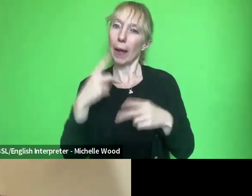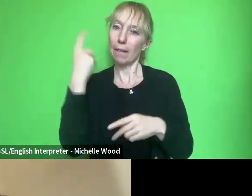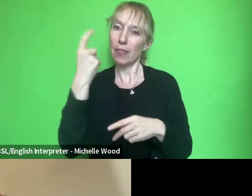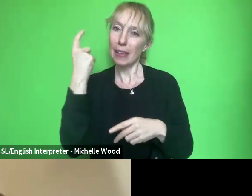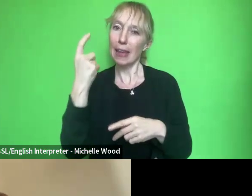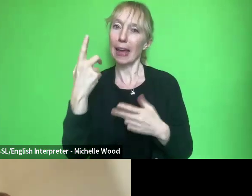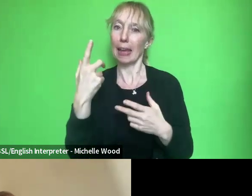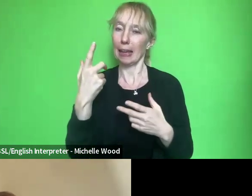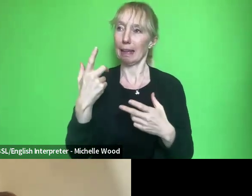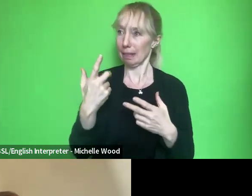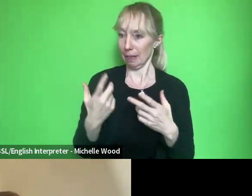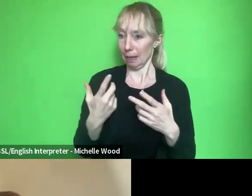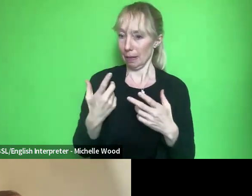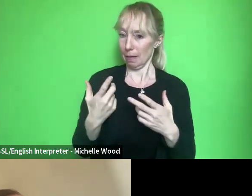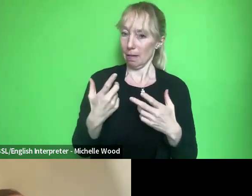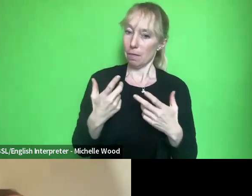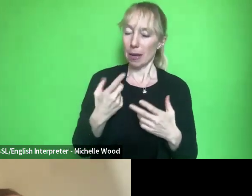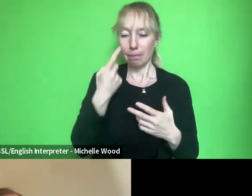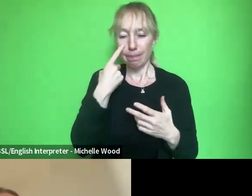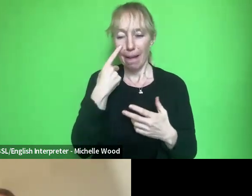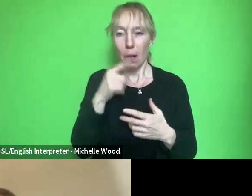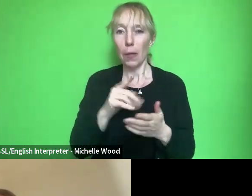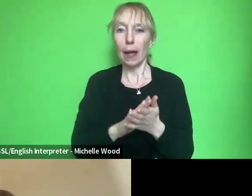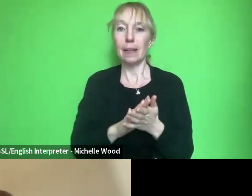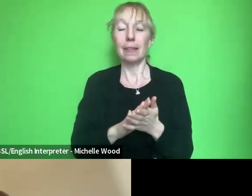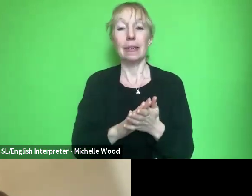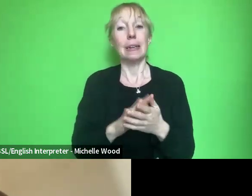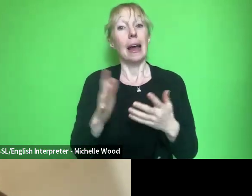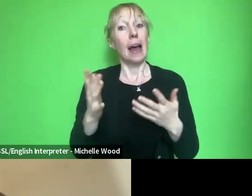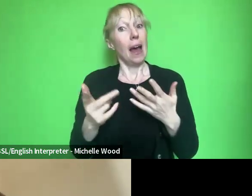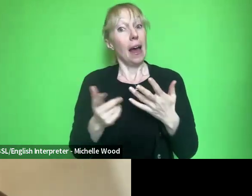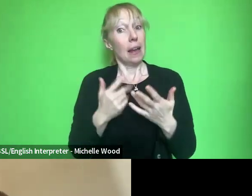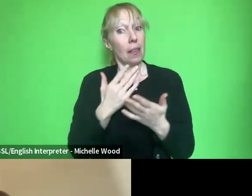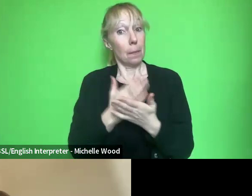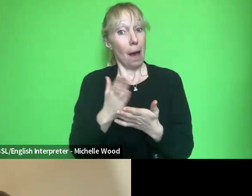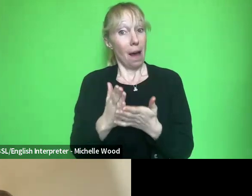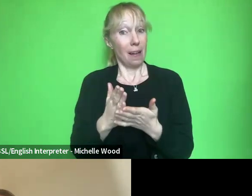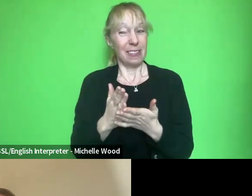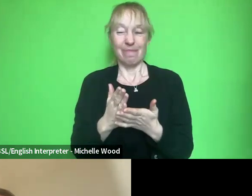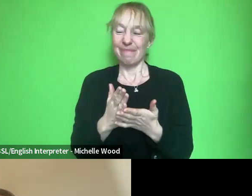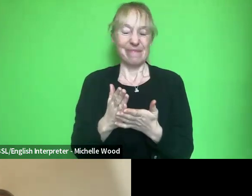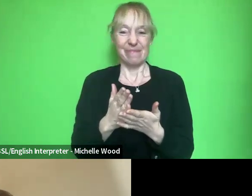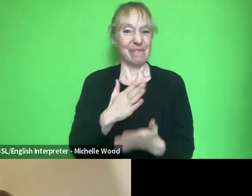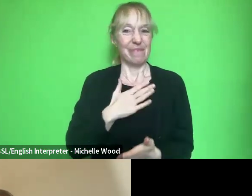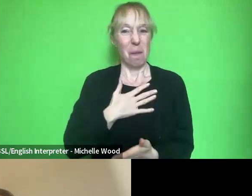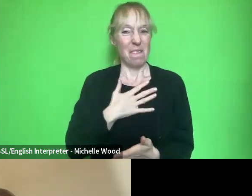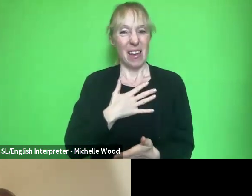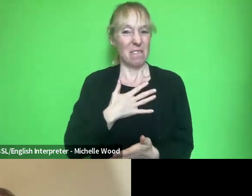Another big part of it, which I must admit isn't my favorite thing to do, but is a big part of it, is a kind of data analysis